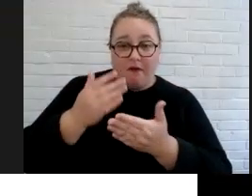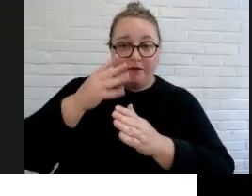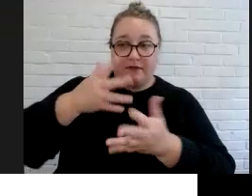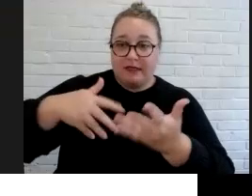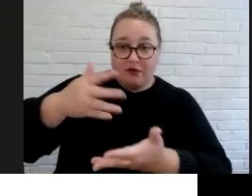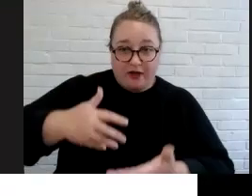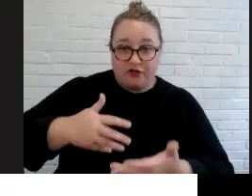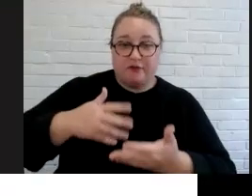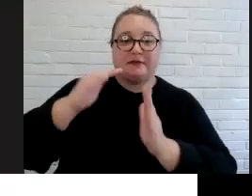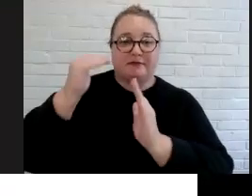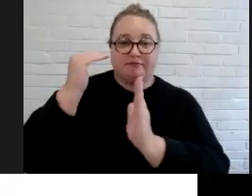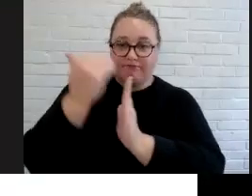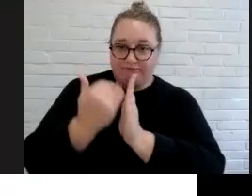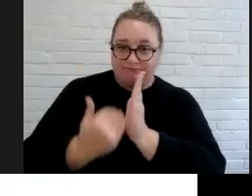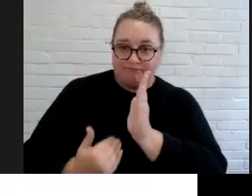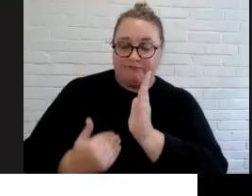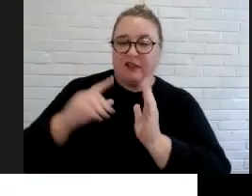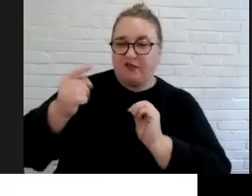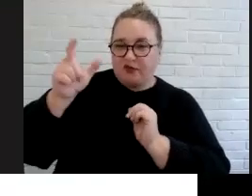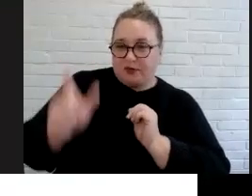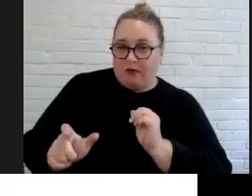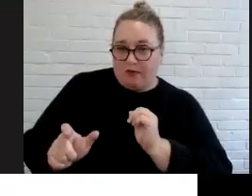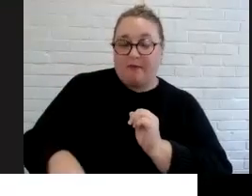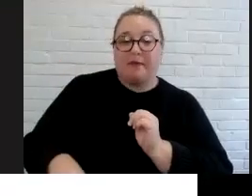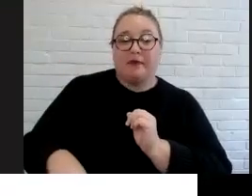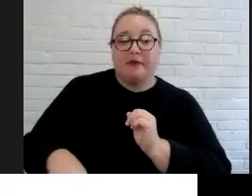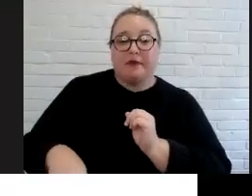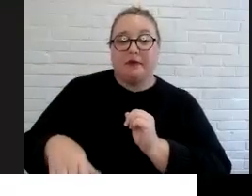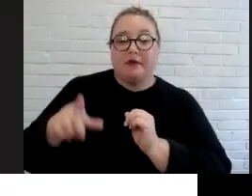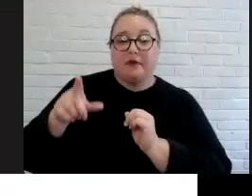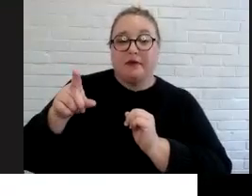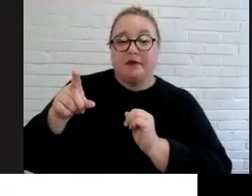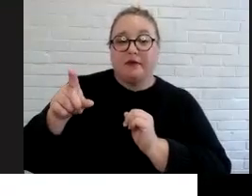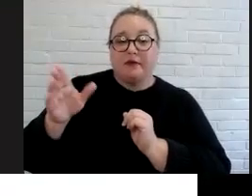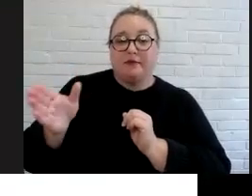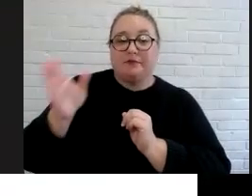And then they've indicated what week that takes place. Any additional notes.